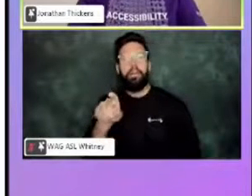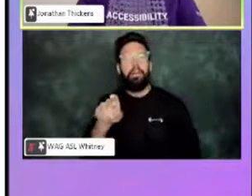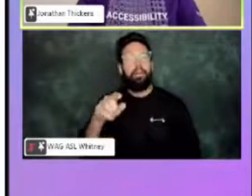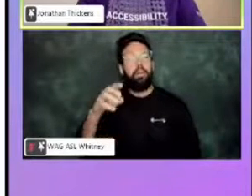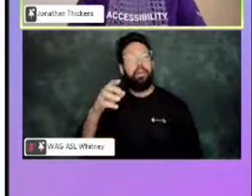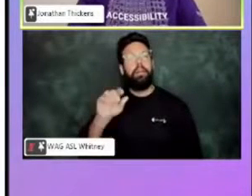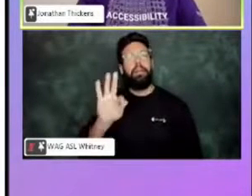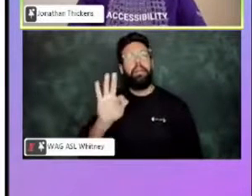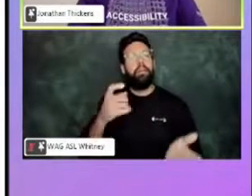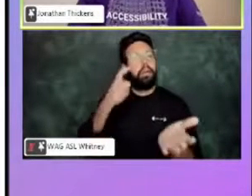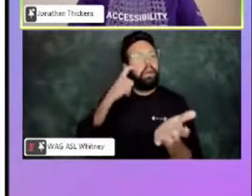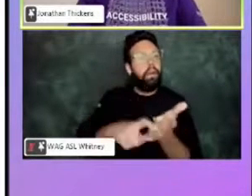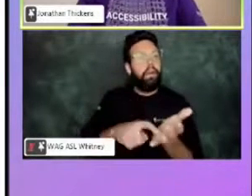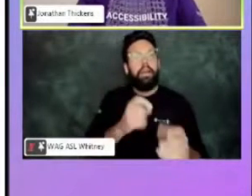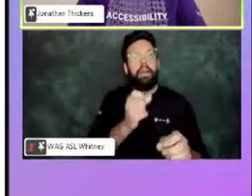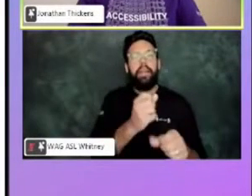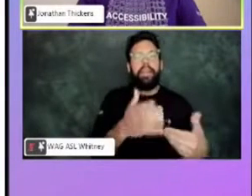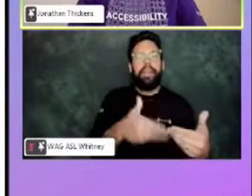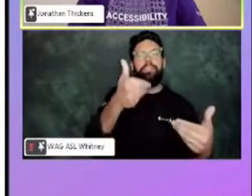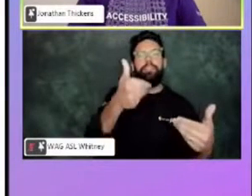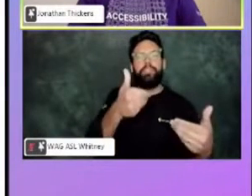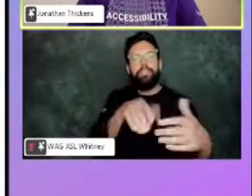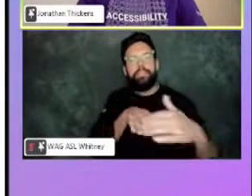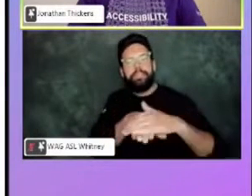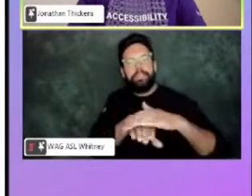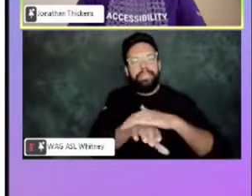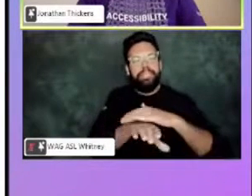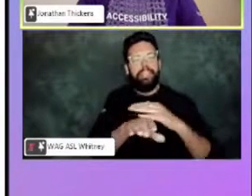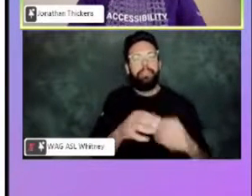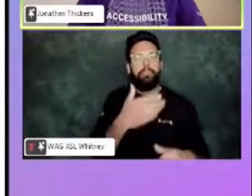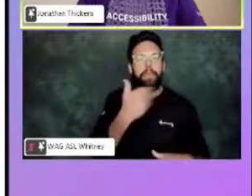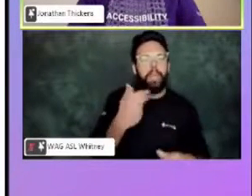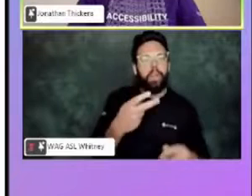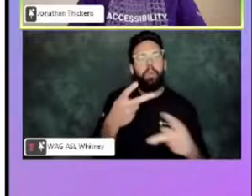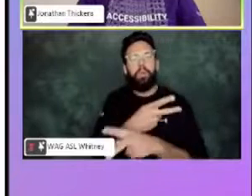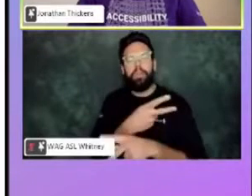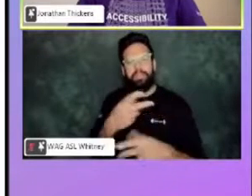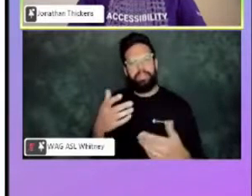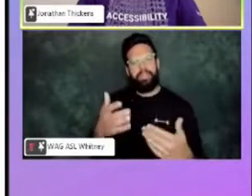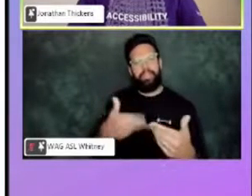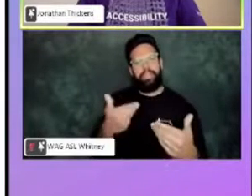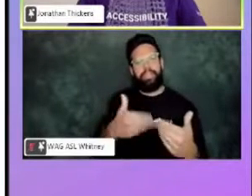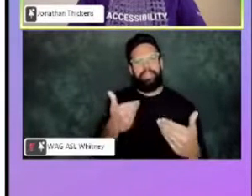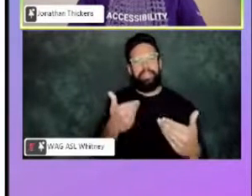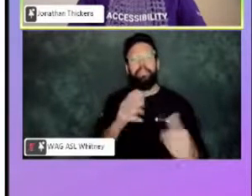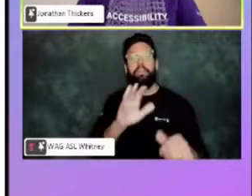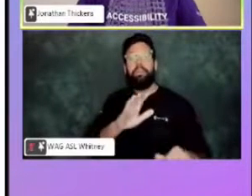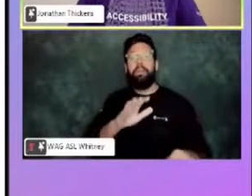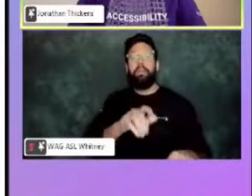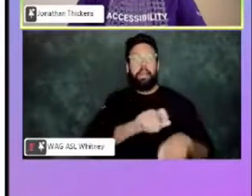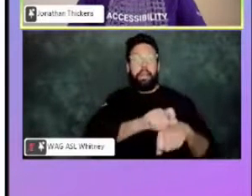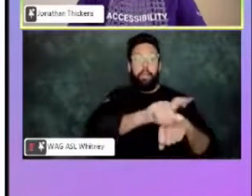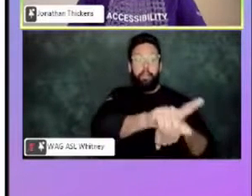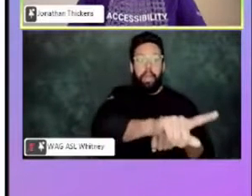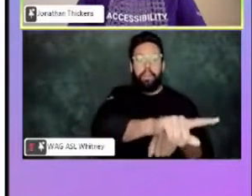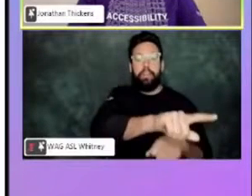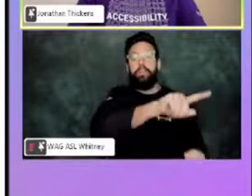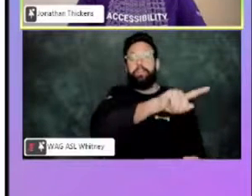With automatically integrated git data, you can track accessibility changes from commit to commit and directly compare the feature branch being reviewed